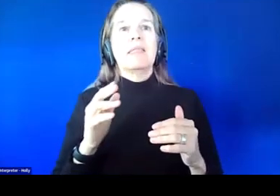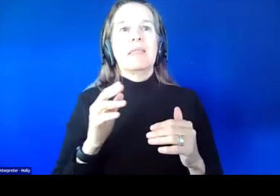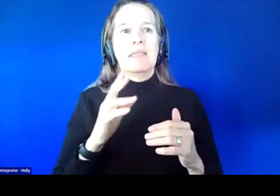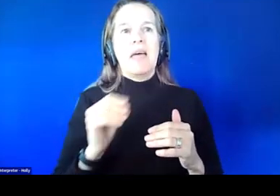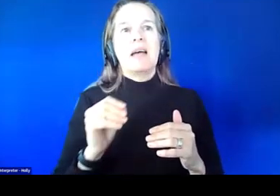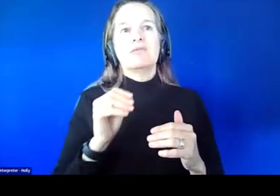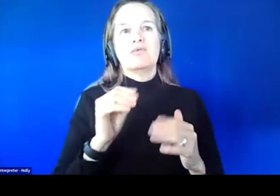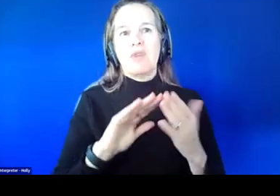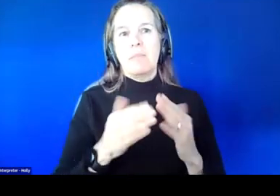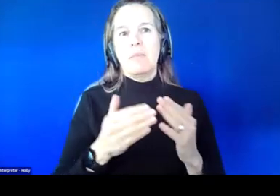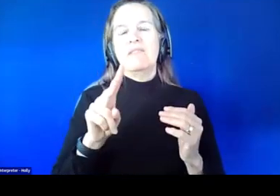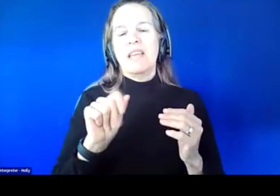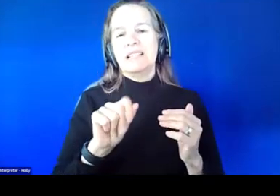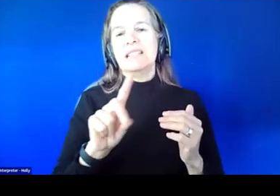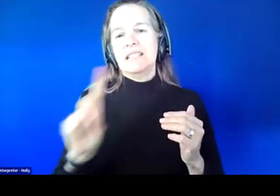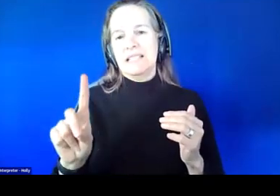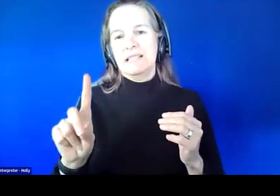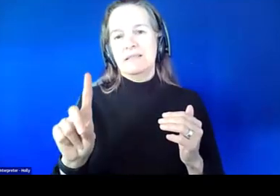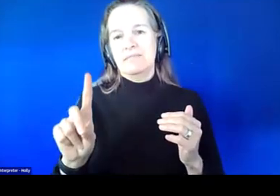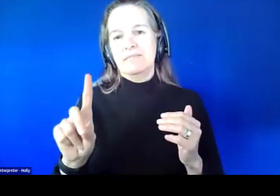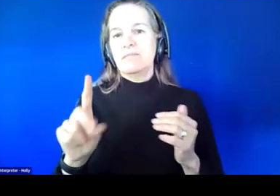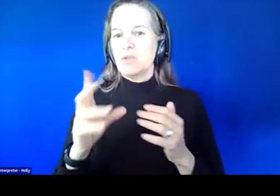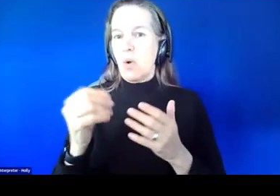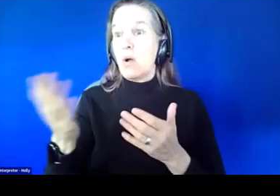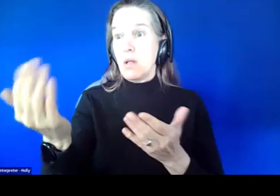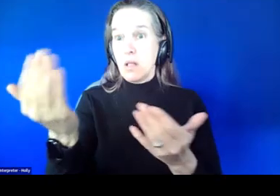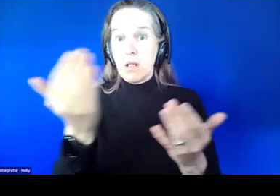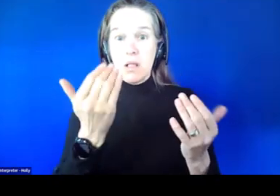that with direct input from our tribal nations